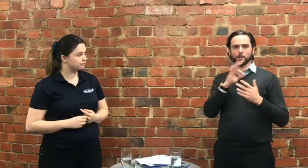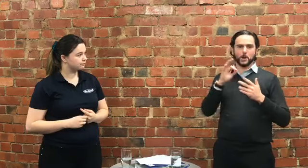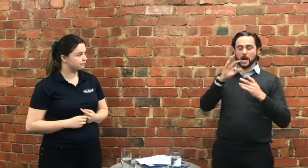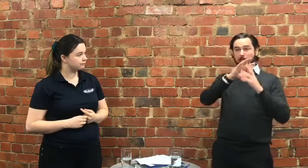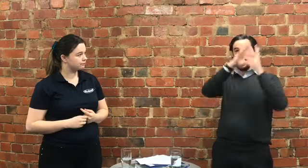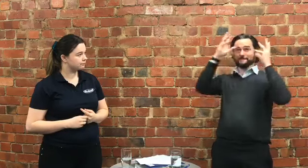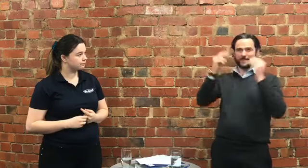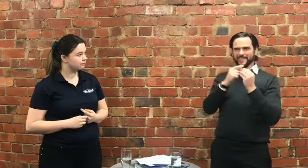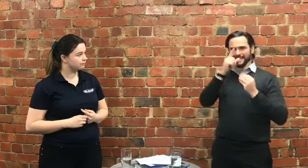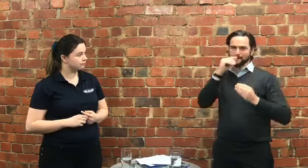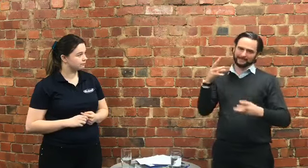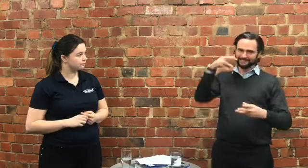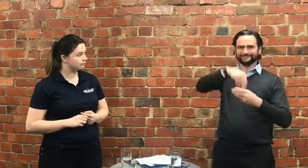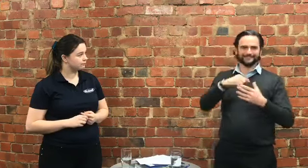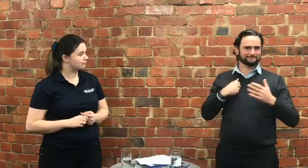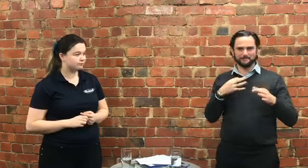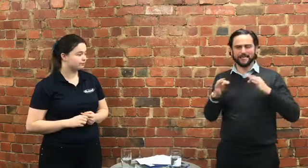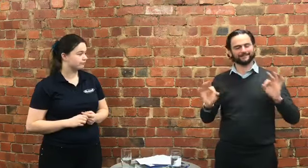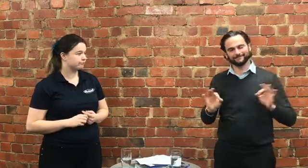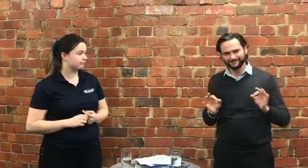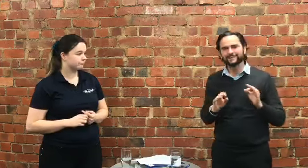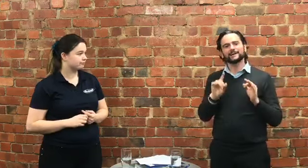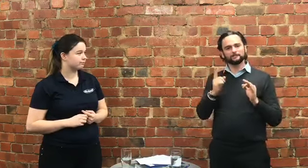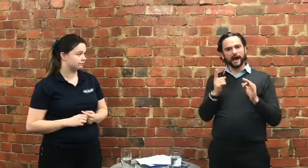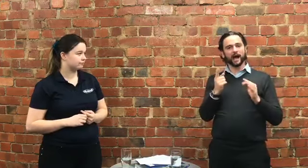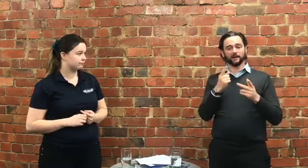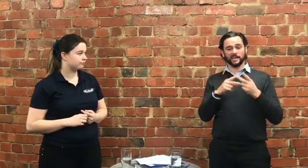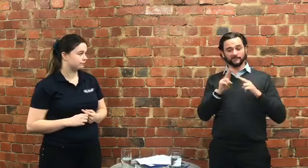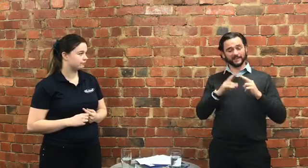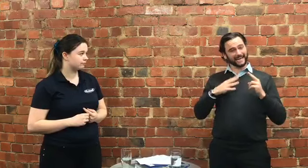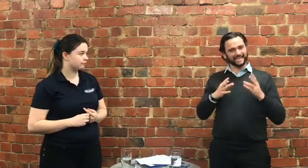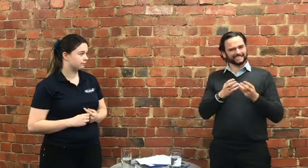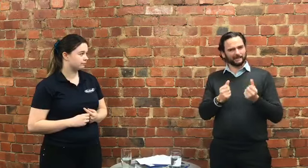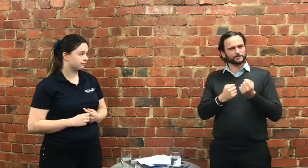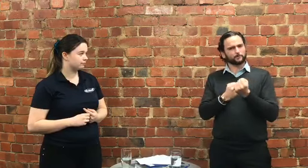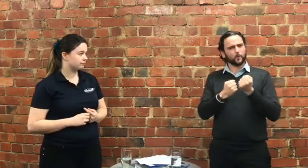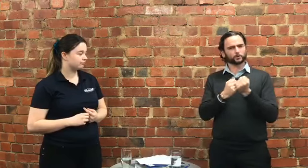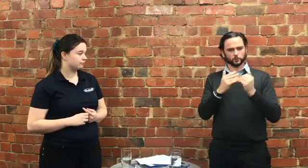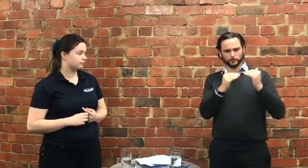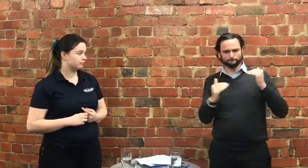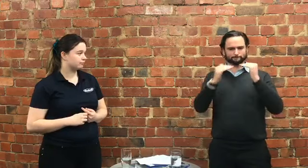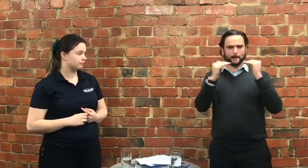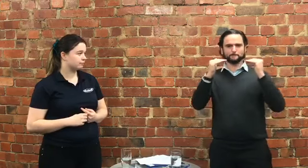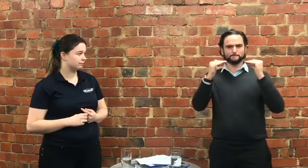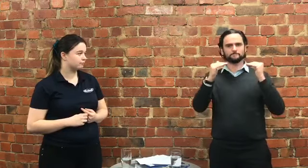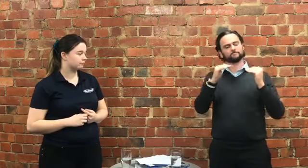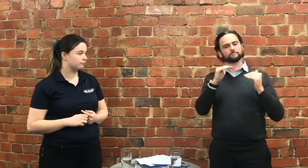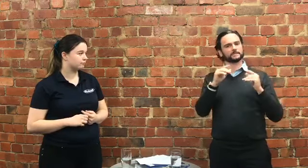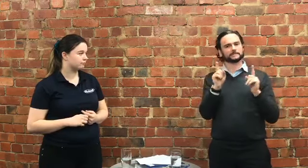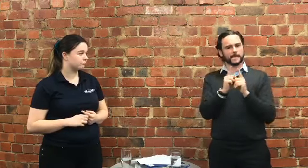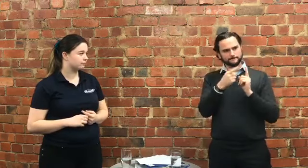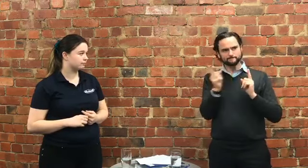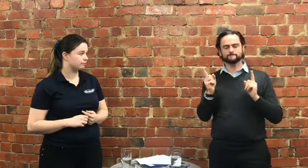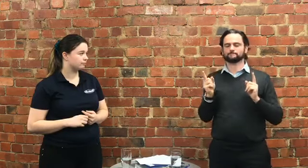But we do need to think realistically as well. Not everyone can have everything in their plan,